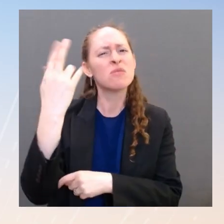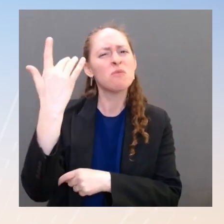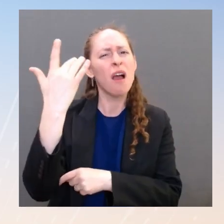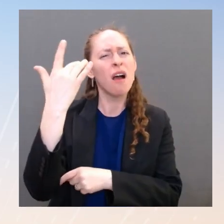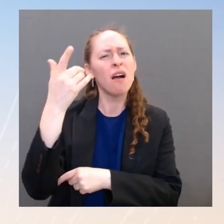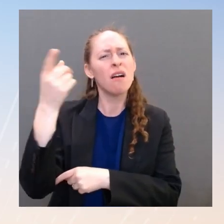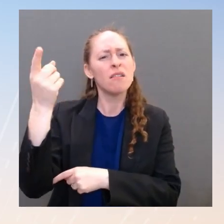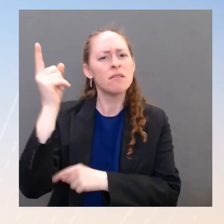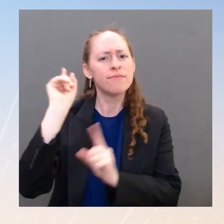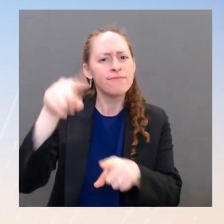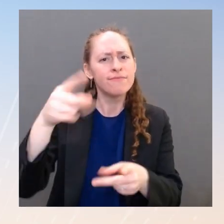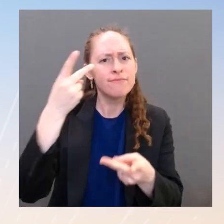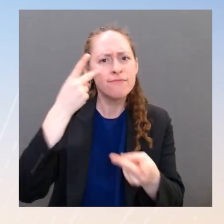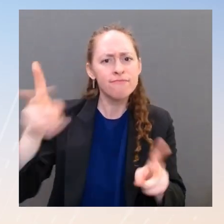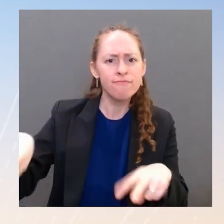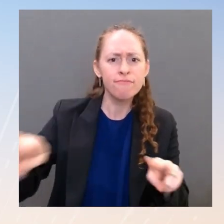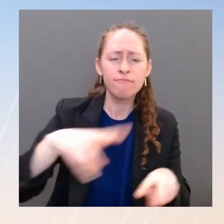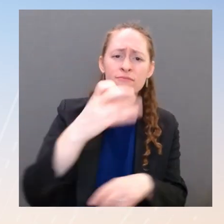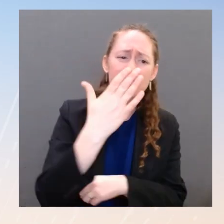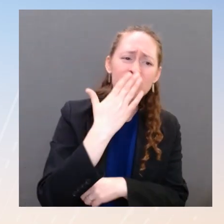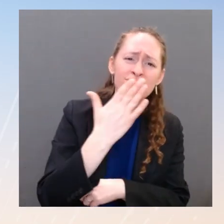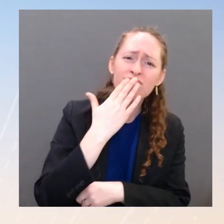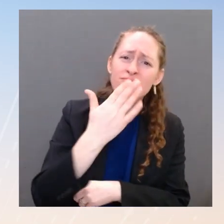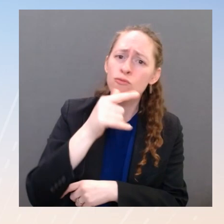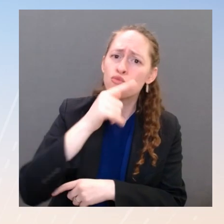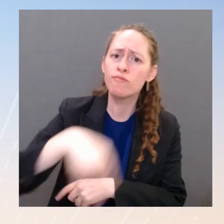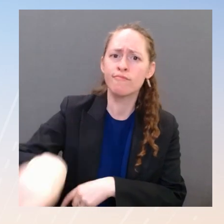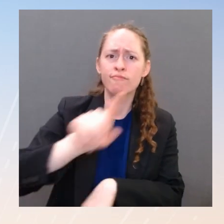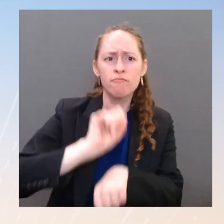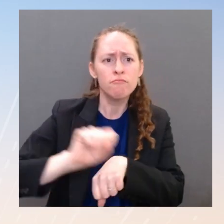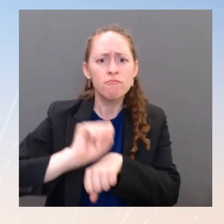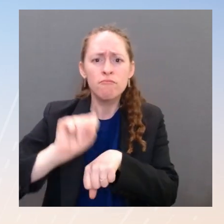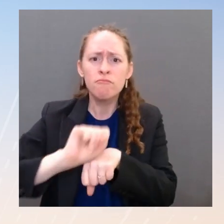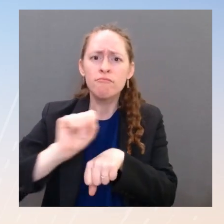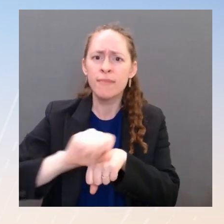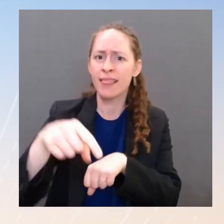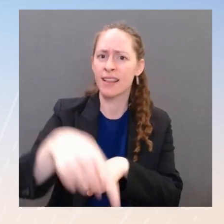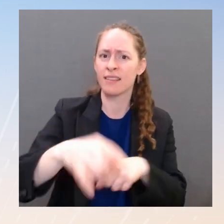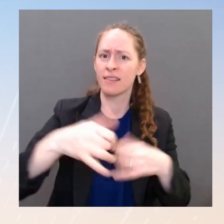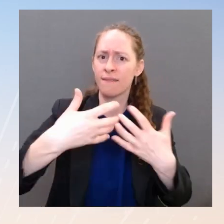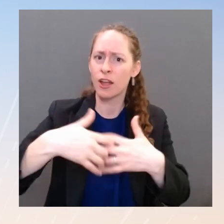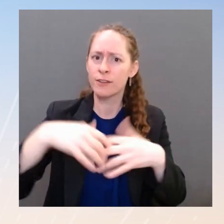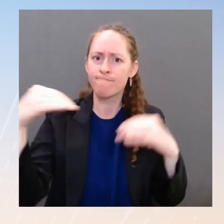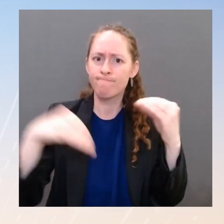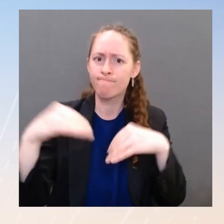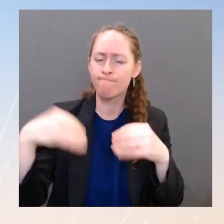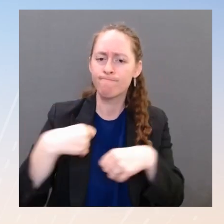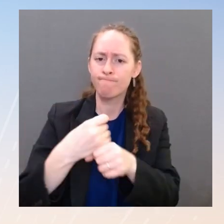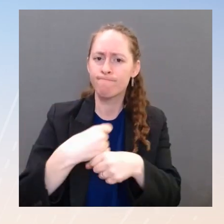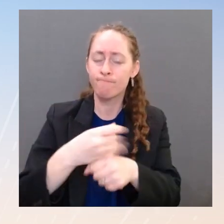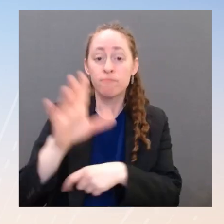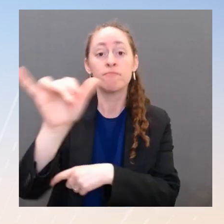And at the plant, he will deliver -- in addition to touring the facility, he will deliver remarks about the security assistance we are providing,